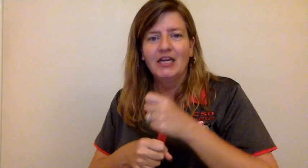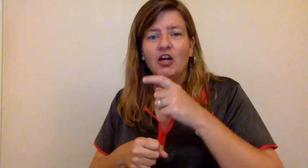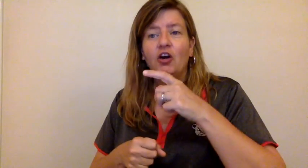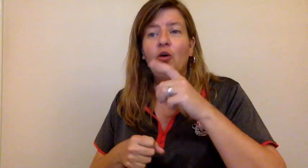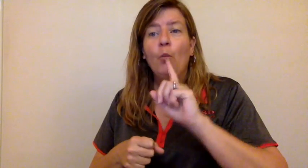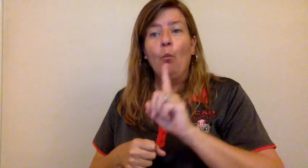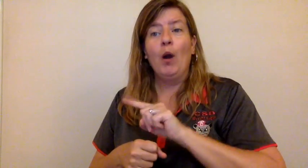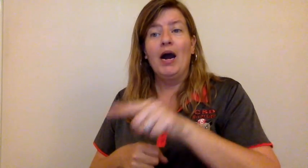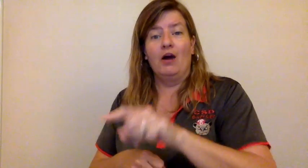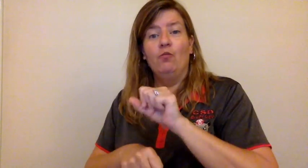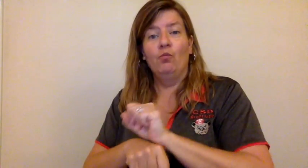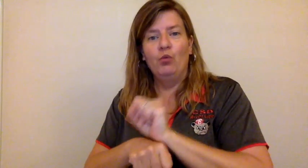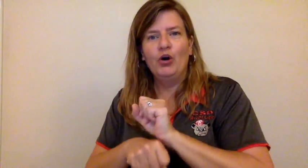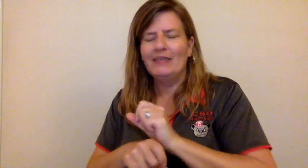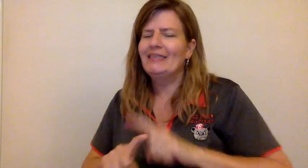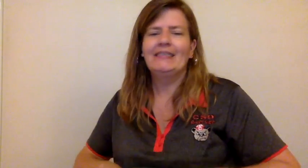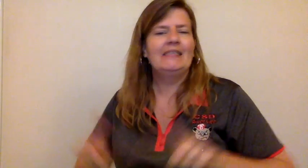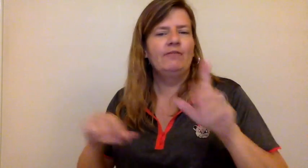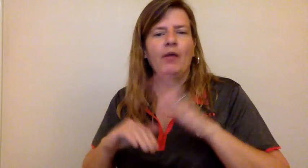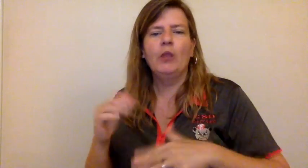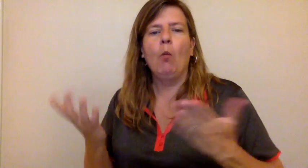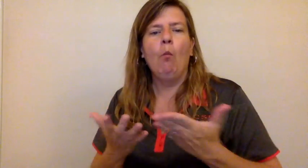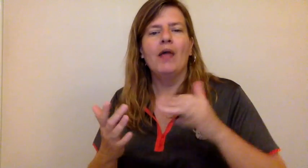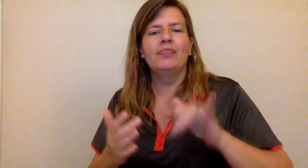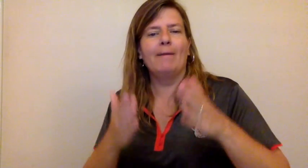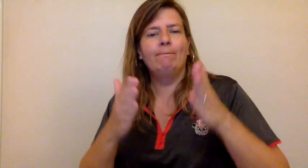work experience. However, this year their place of employment